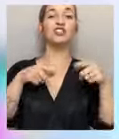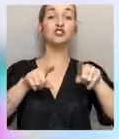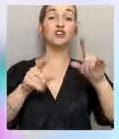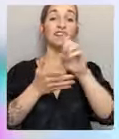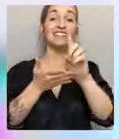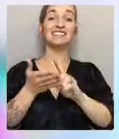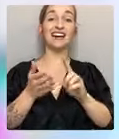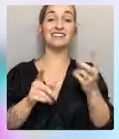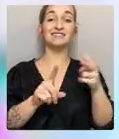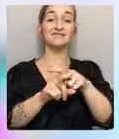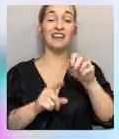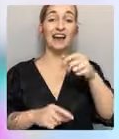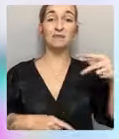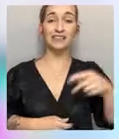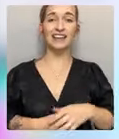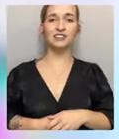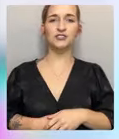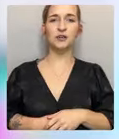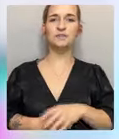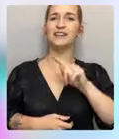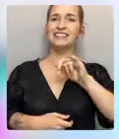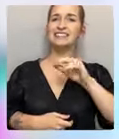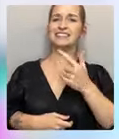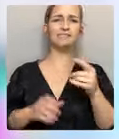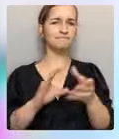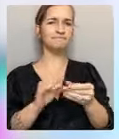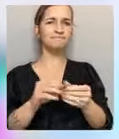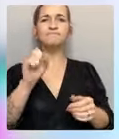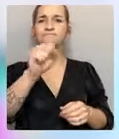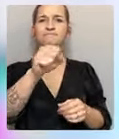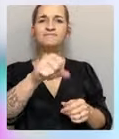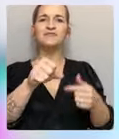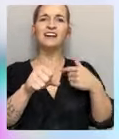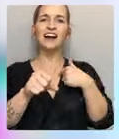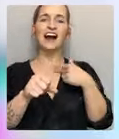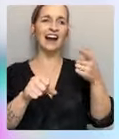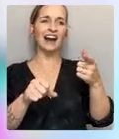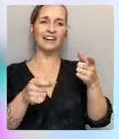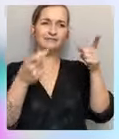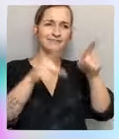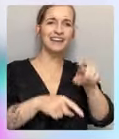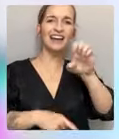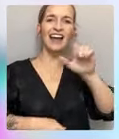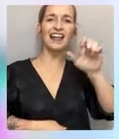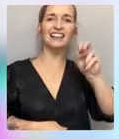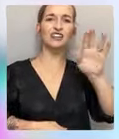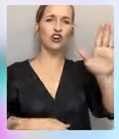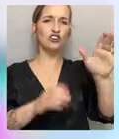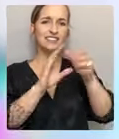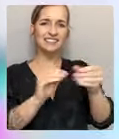Ting. What are your thoughts? I was going to add to what Ellen said,